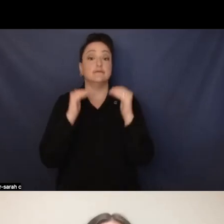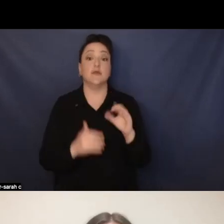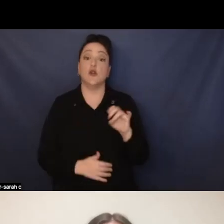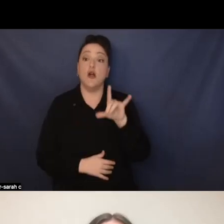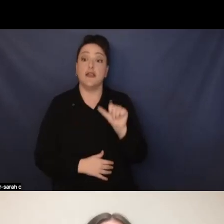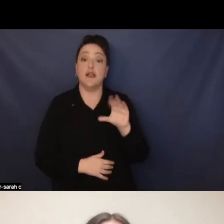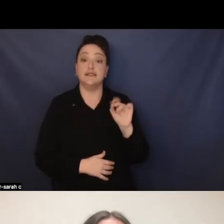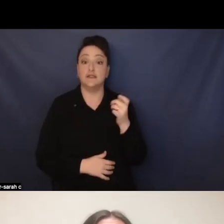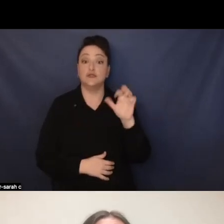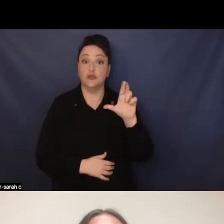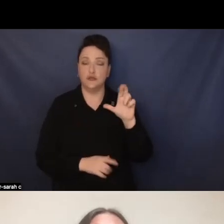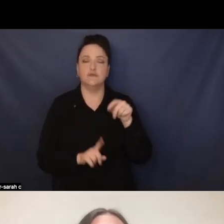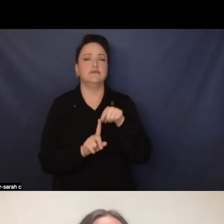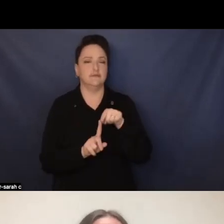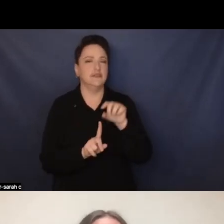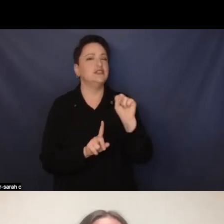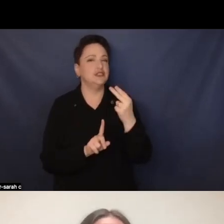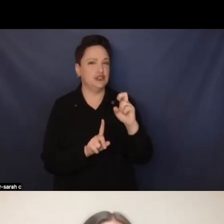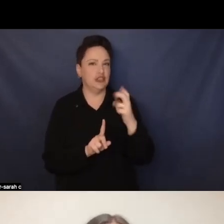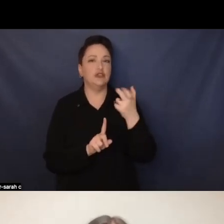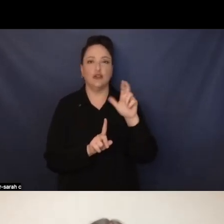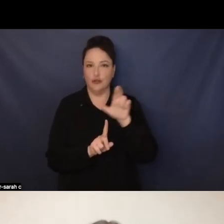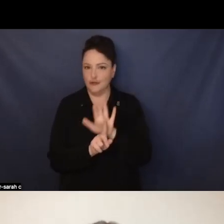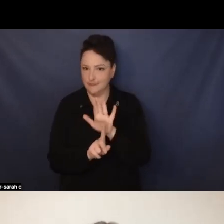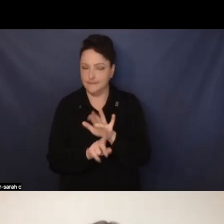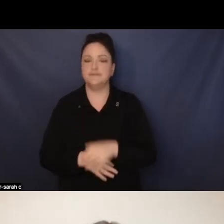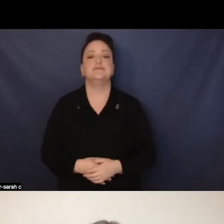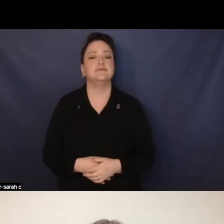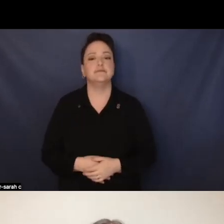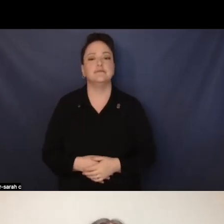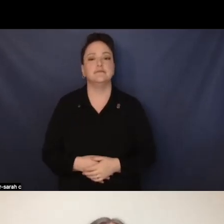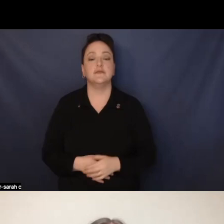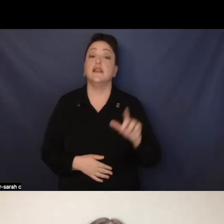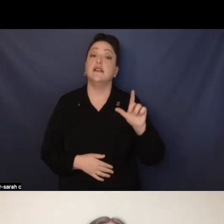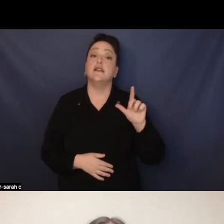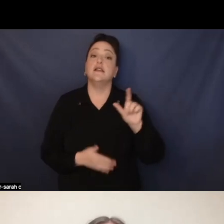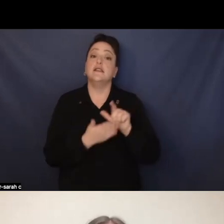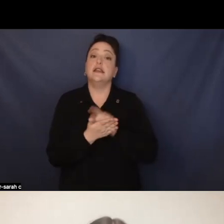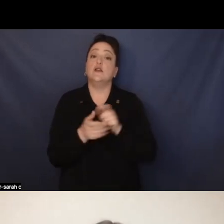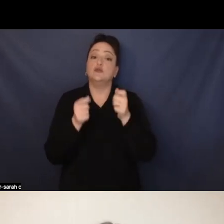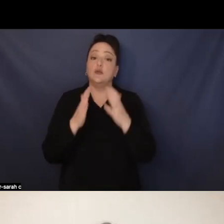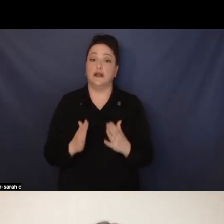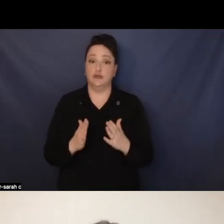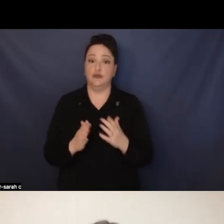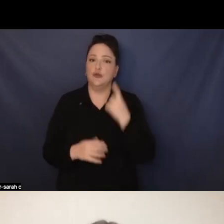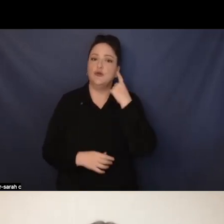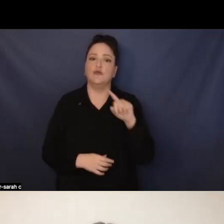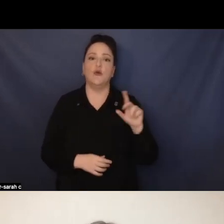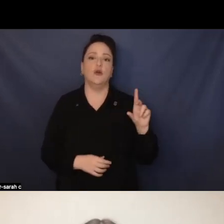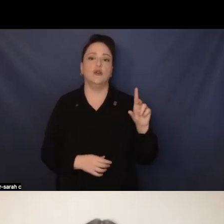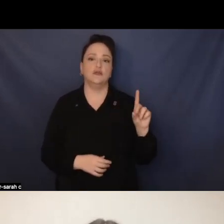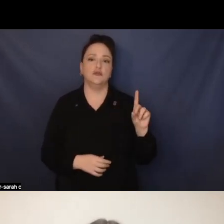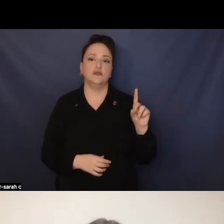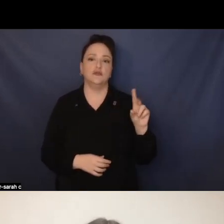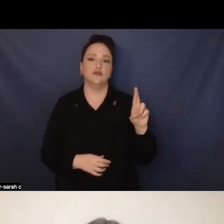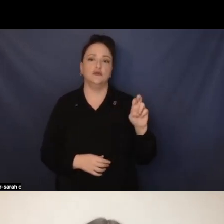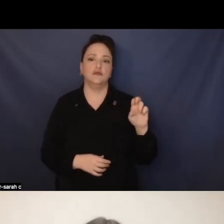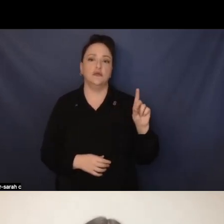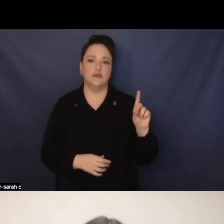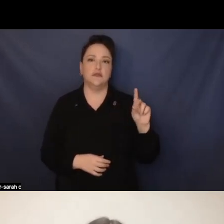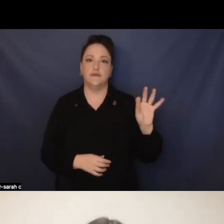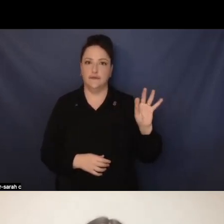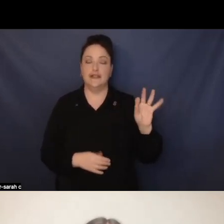she/her pronouns and serves as the legal director at DREDF. Which is a leading civil rights law and